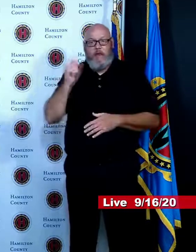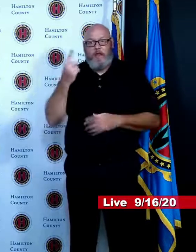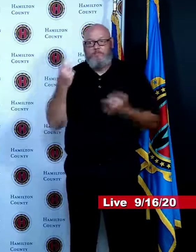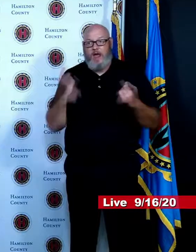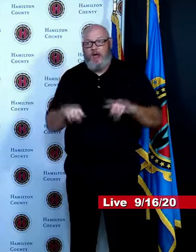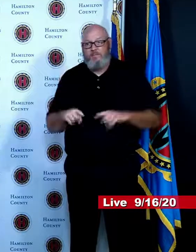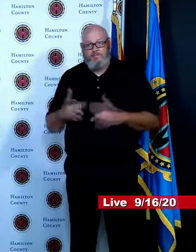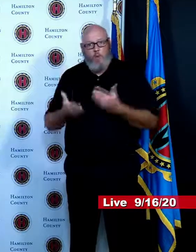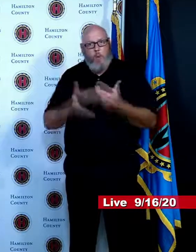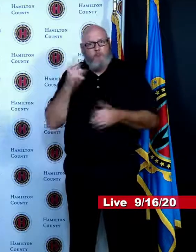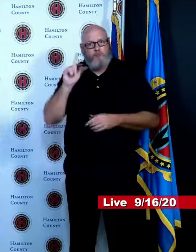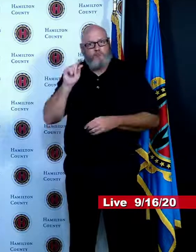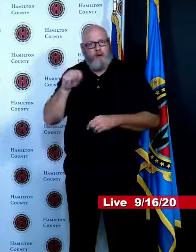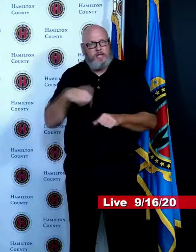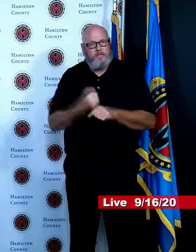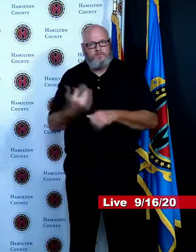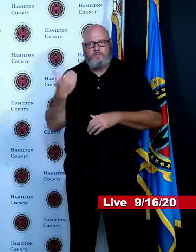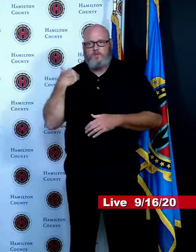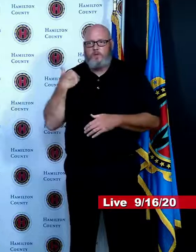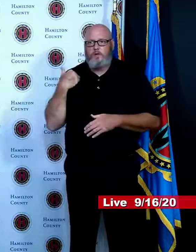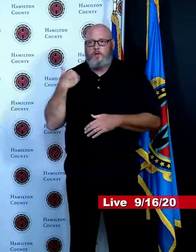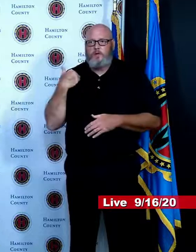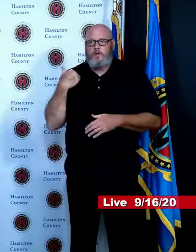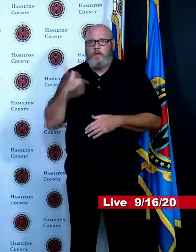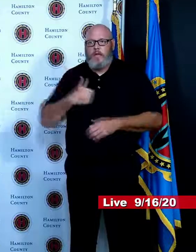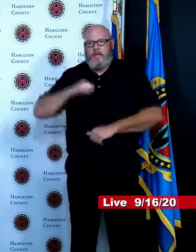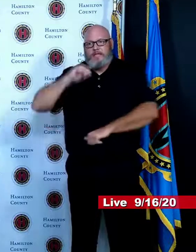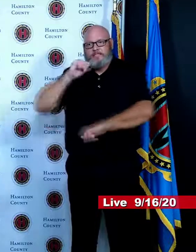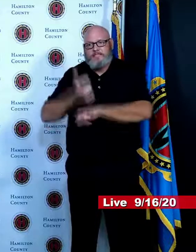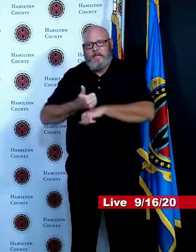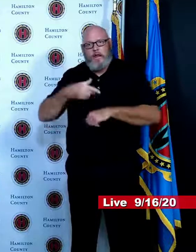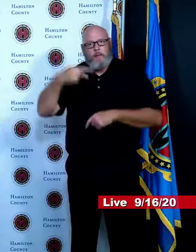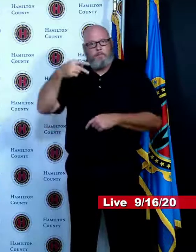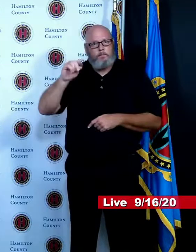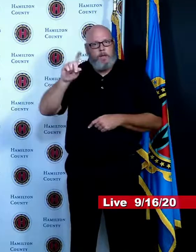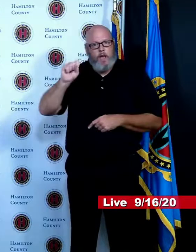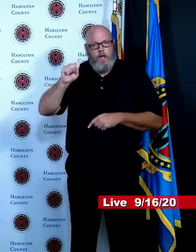initially developed for anthrax so that's what we have today we have over